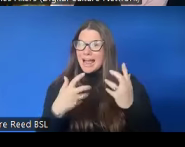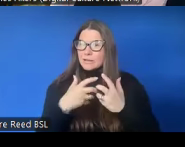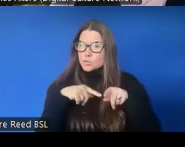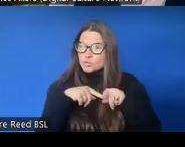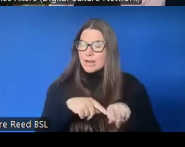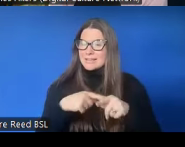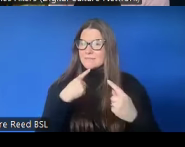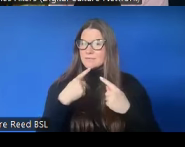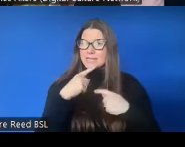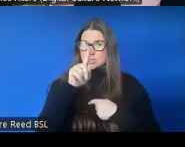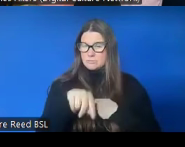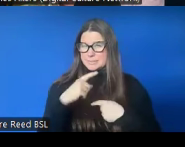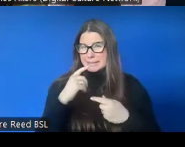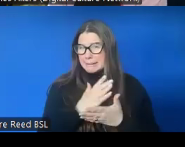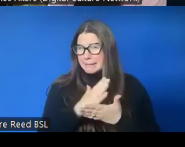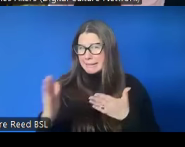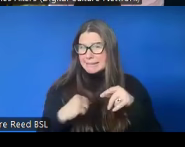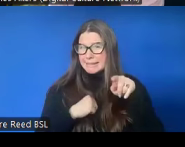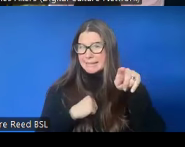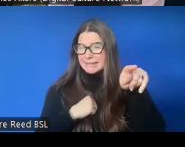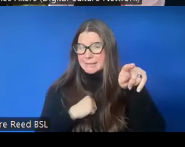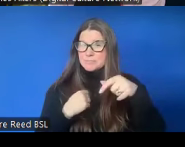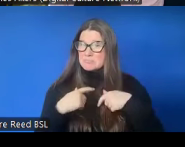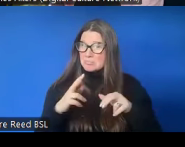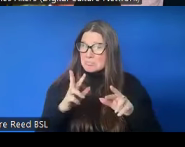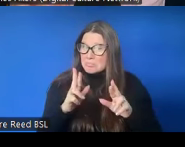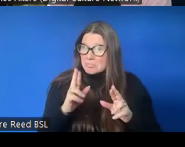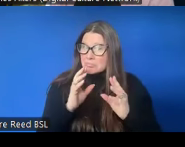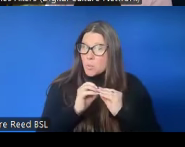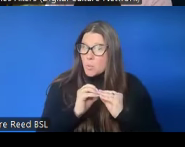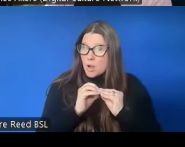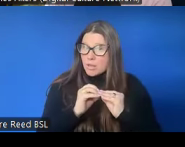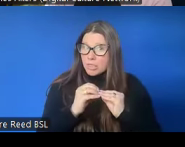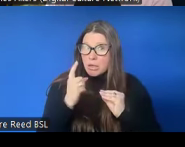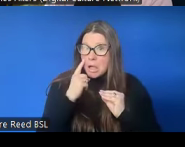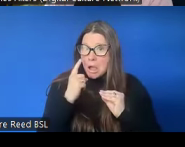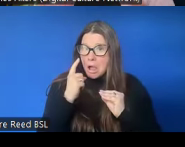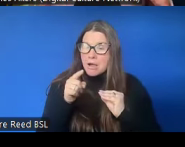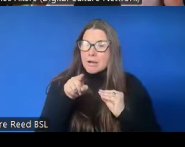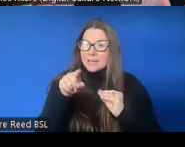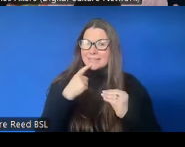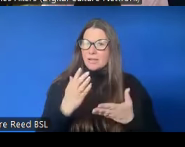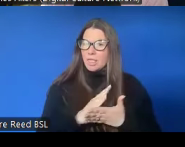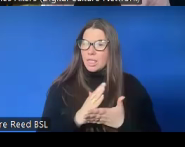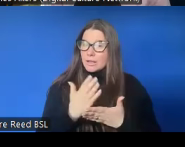I'd love to see you have a go at something like this, but do get in touch with us if you want support mapping something like this out